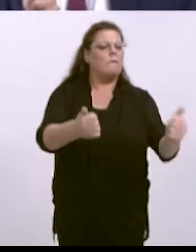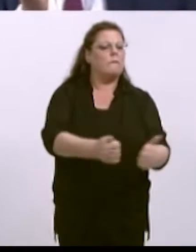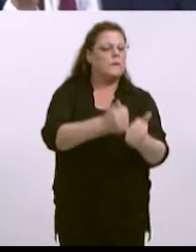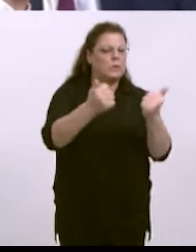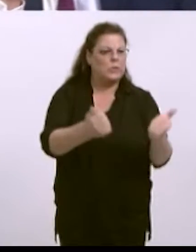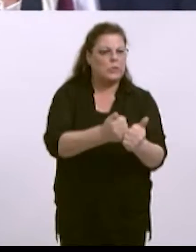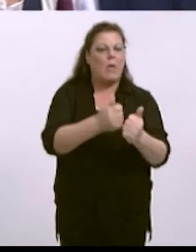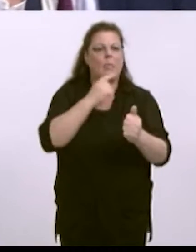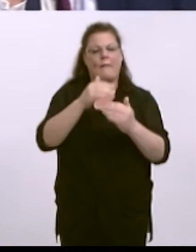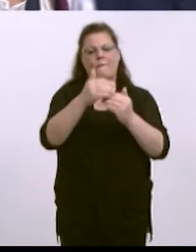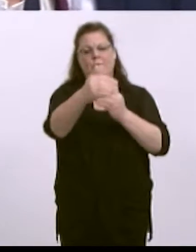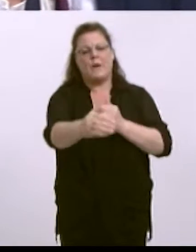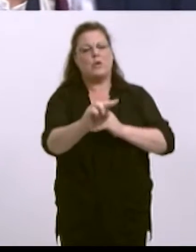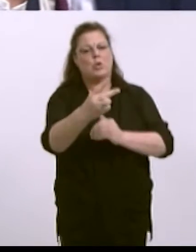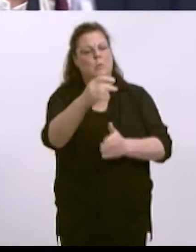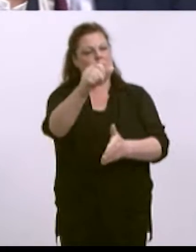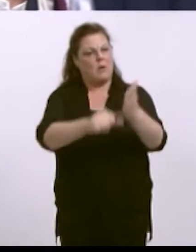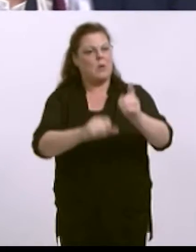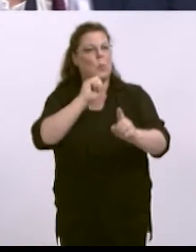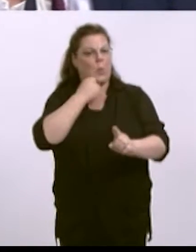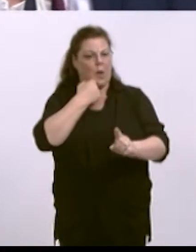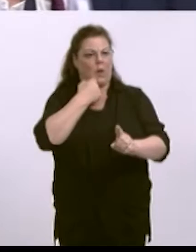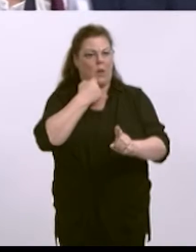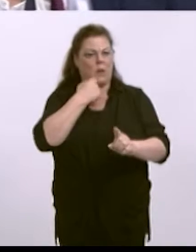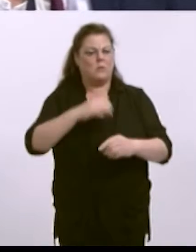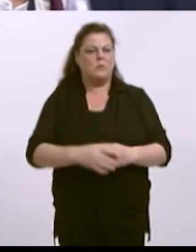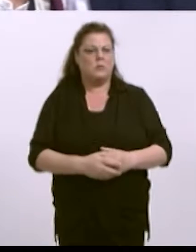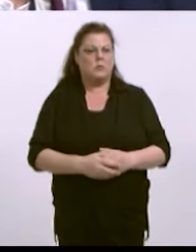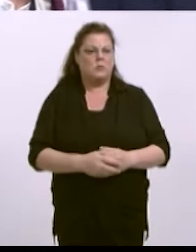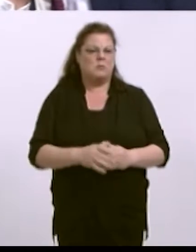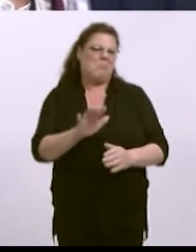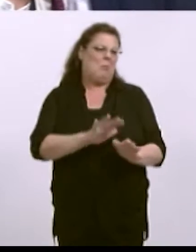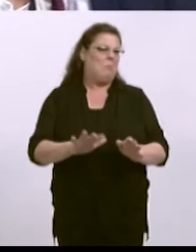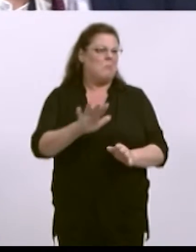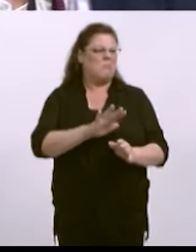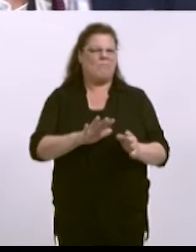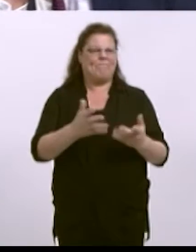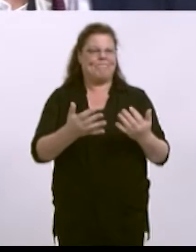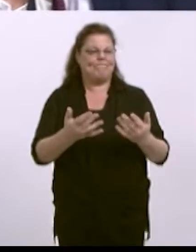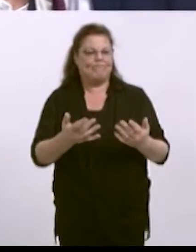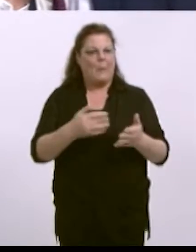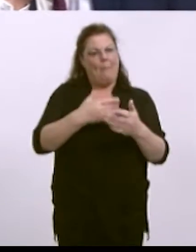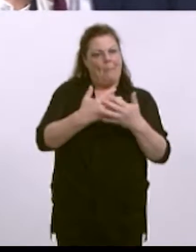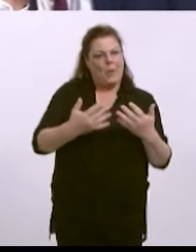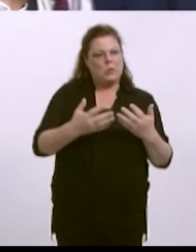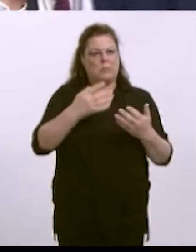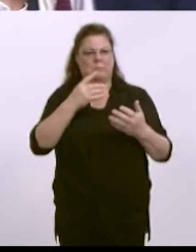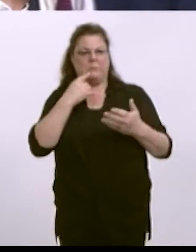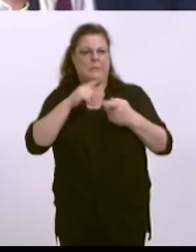phase 2 begin. Much of it depends, of course, on the franchising in terms of the Wales and